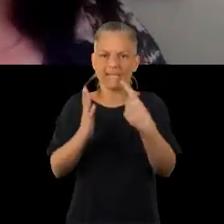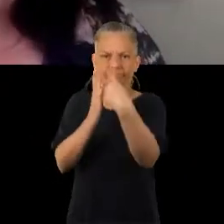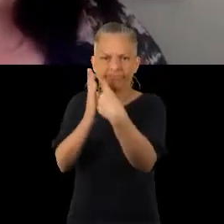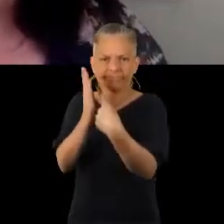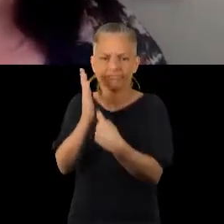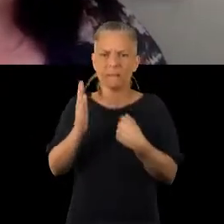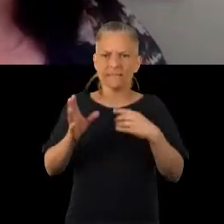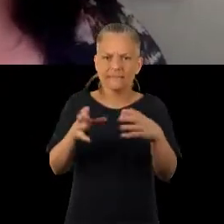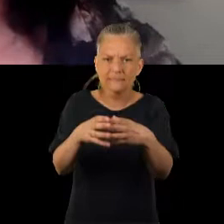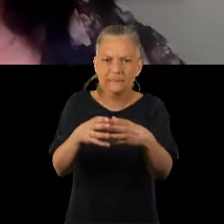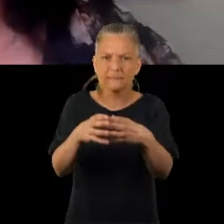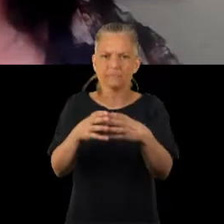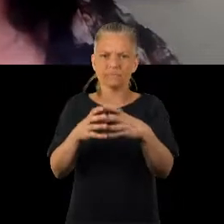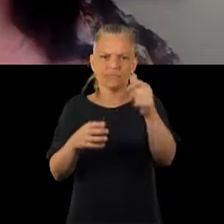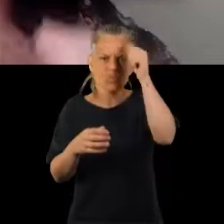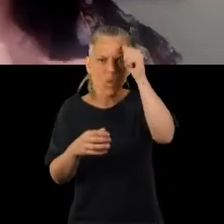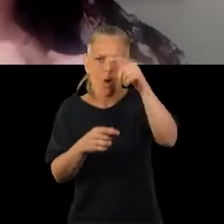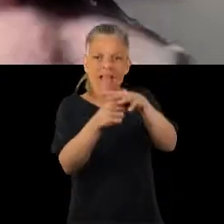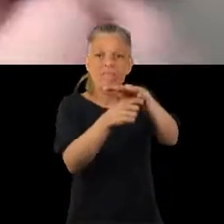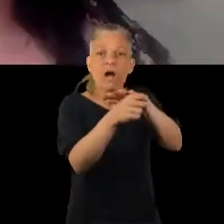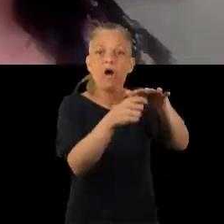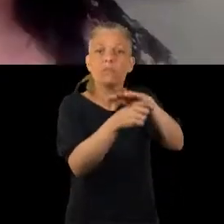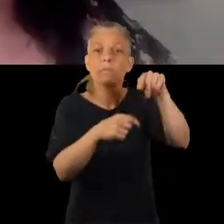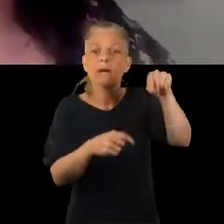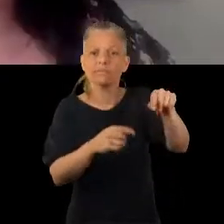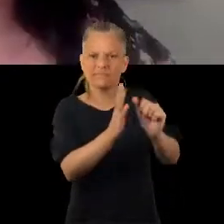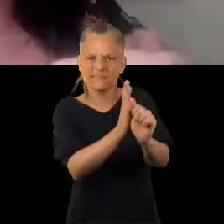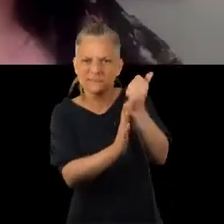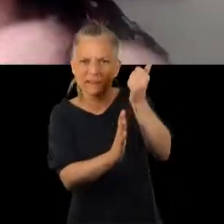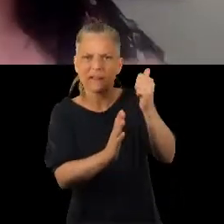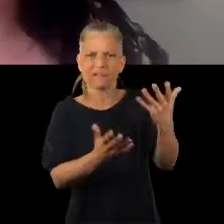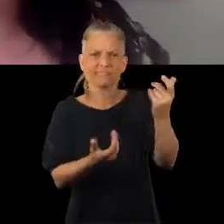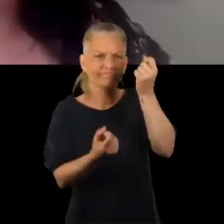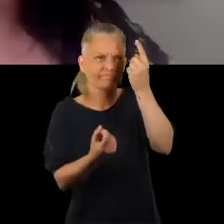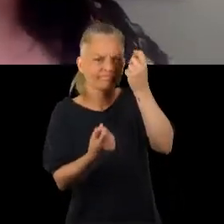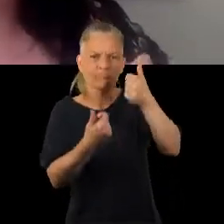in organisations where the job that you take is in the NHS. So there’s safeguarding processes,